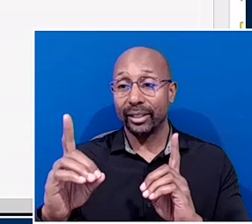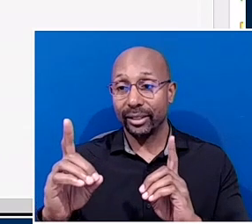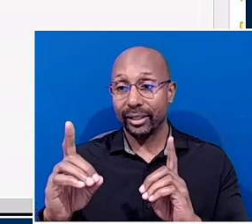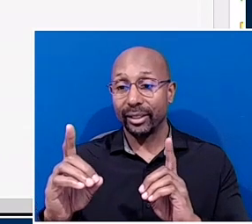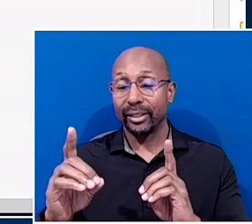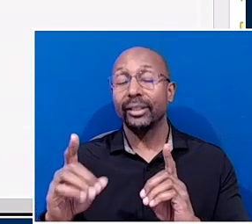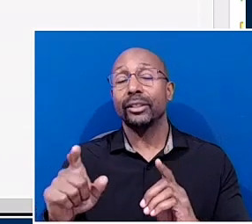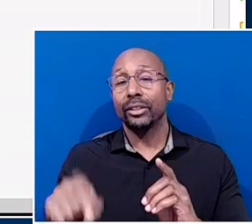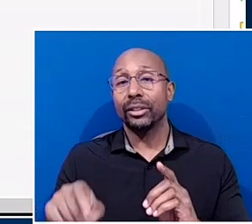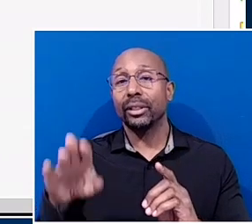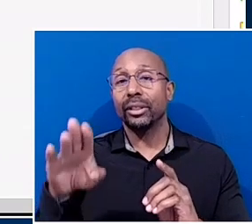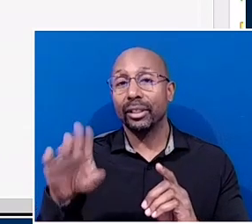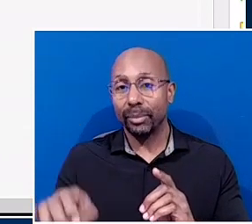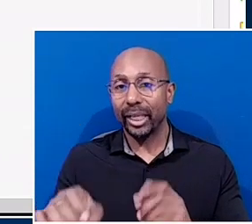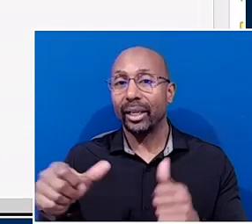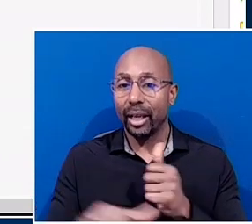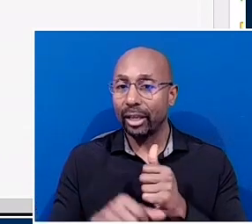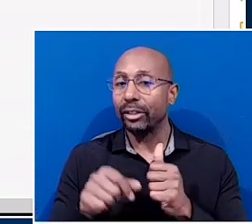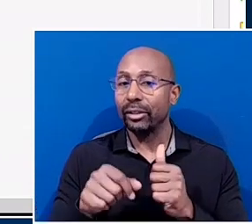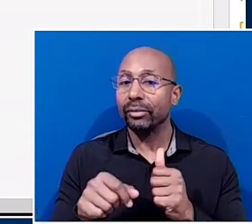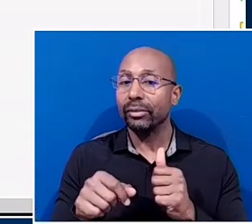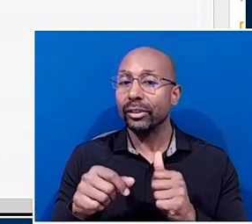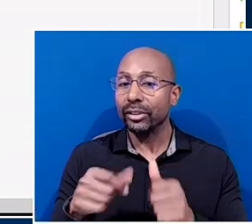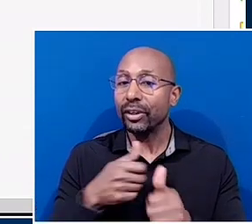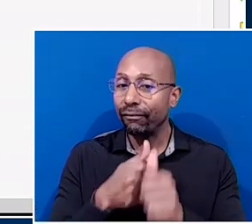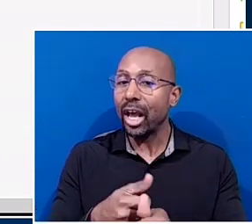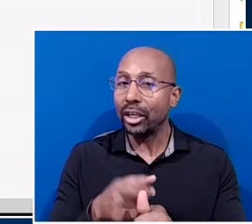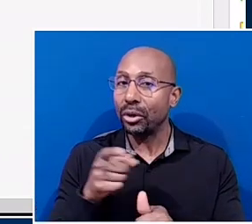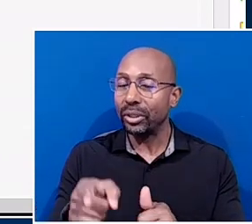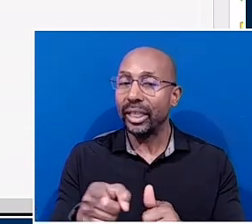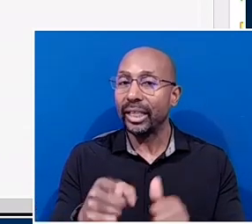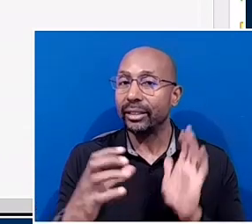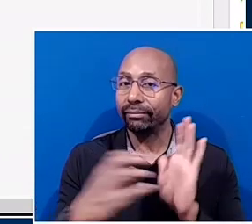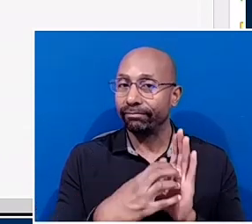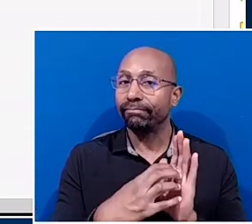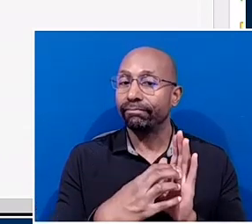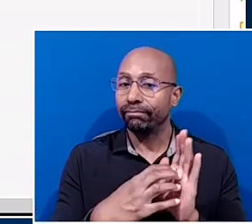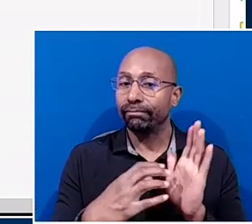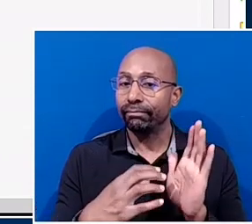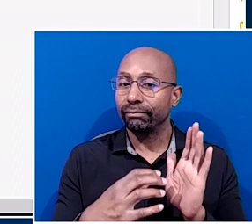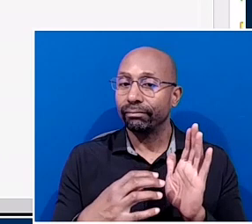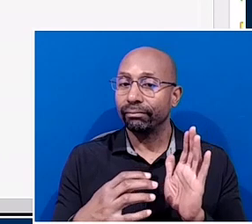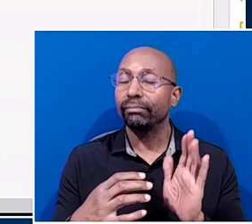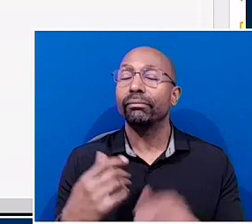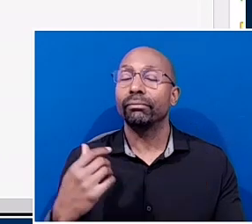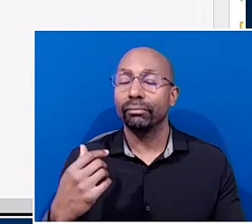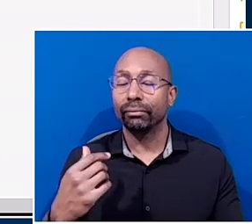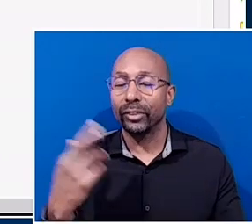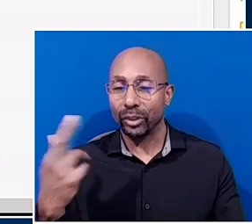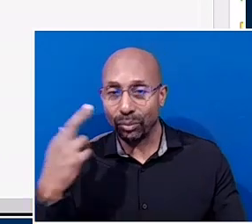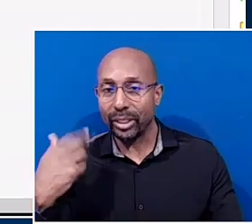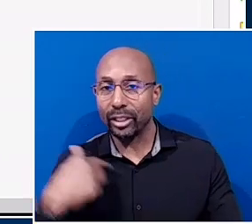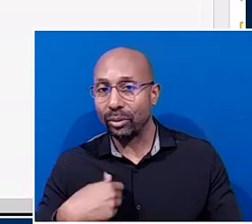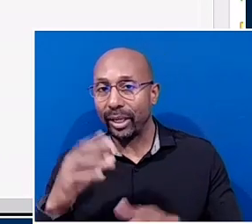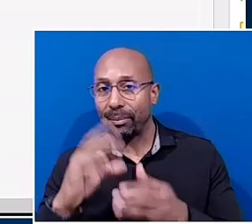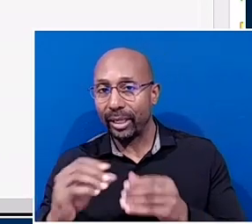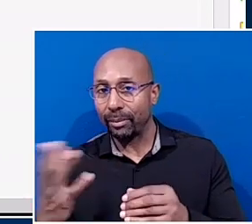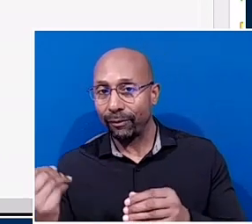subject to this provision for the reasons that we previously described. We believe that such programs generally